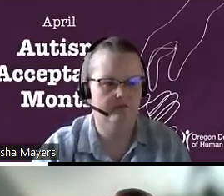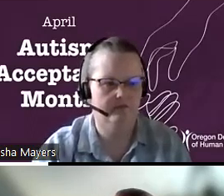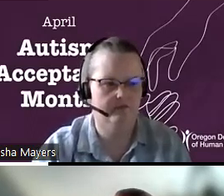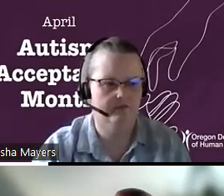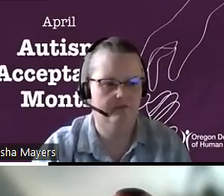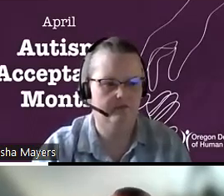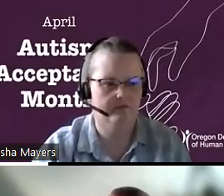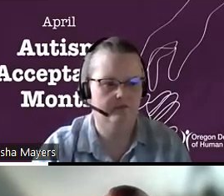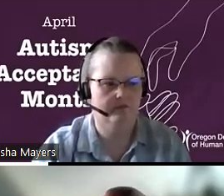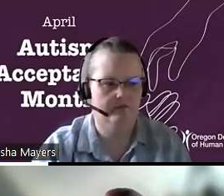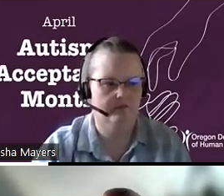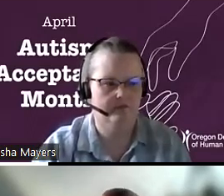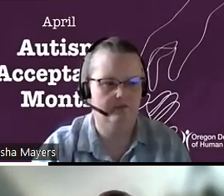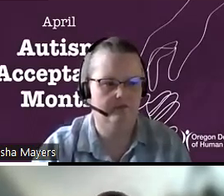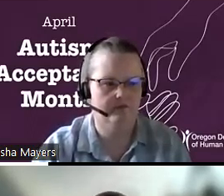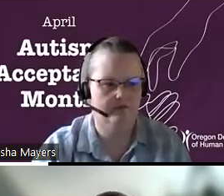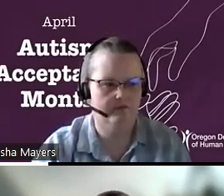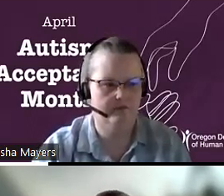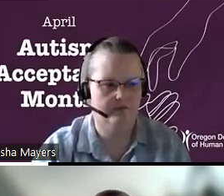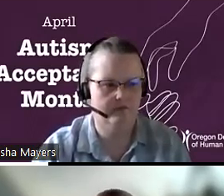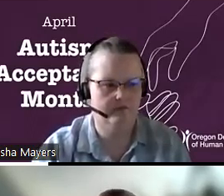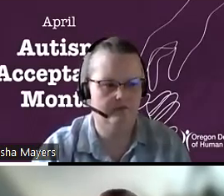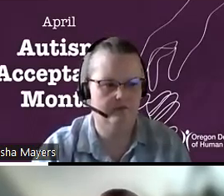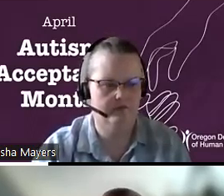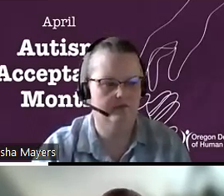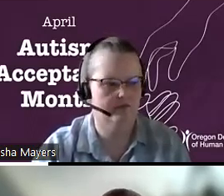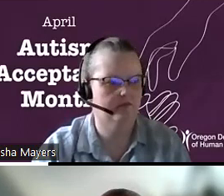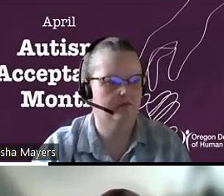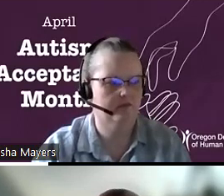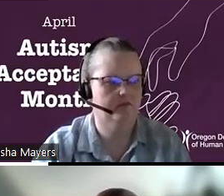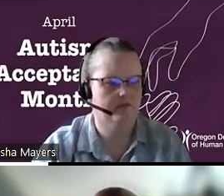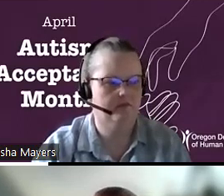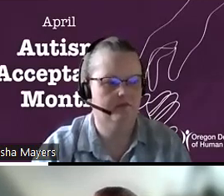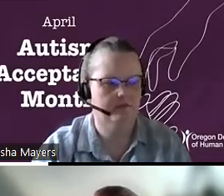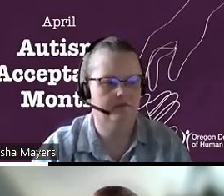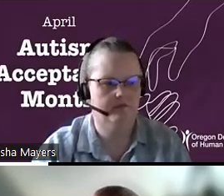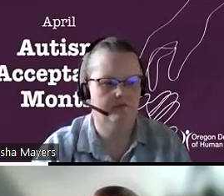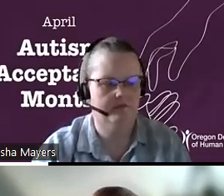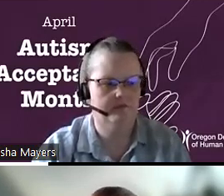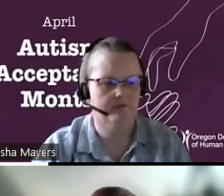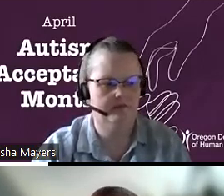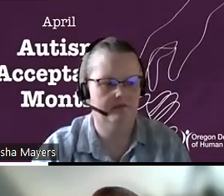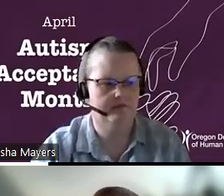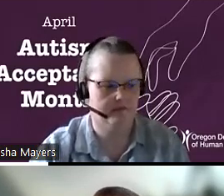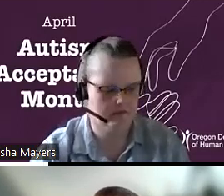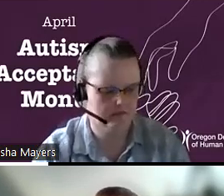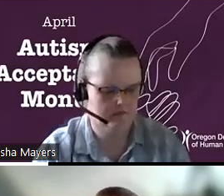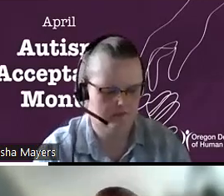I CAN PULL UP THE STUDY. BUT IT IS DIFFICULT TO FIND CARE AND IT IS DIFFICULT TO KEEP CARE ESPECIALLY IF FAMILIES